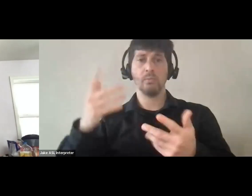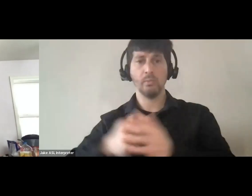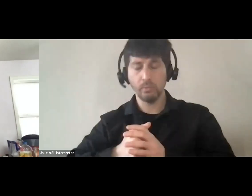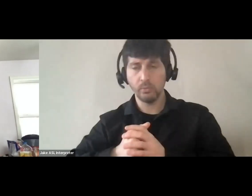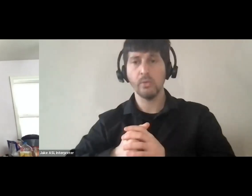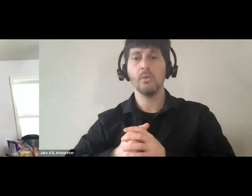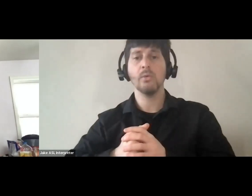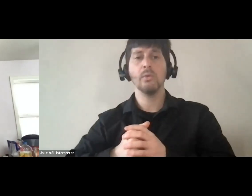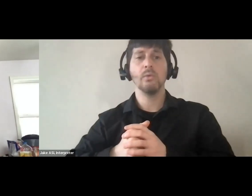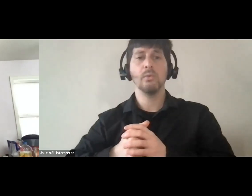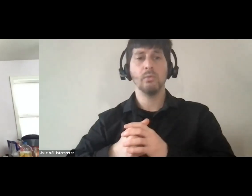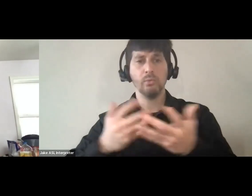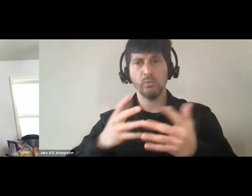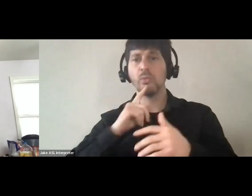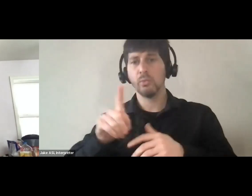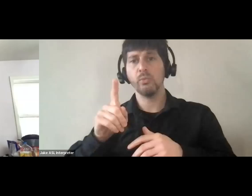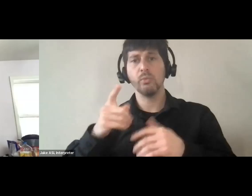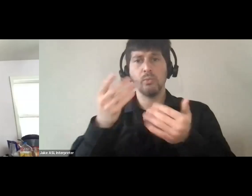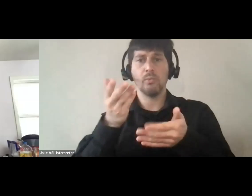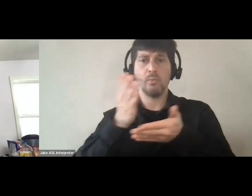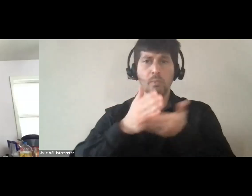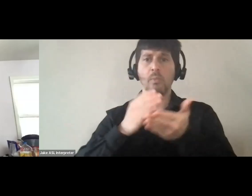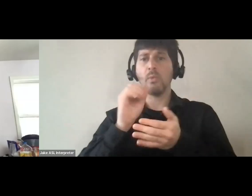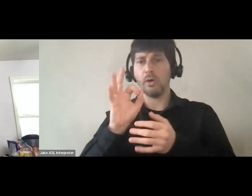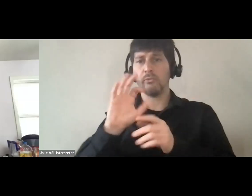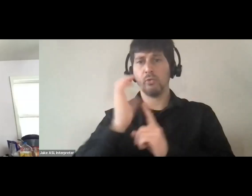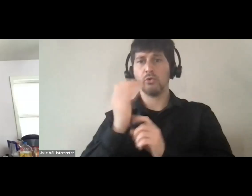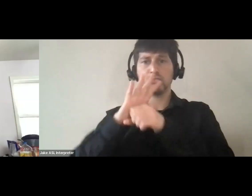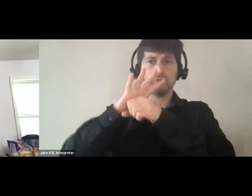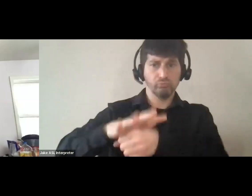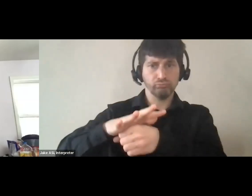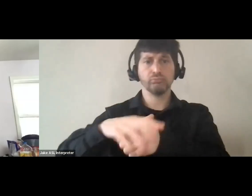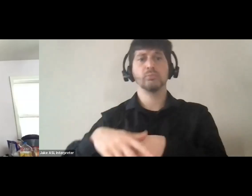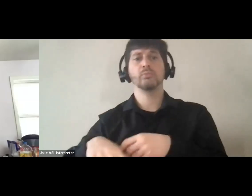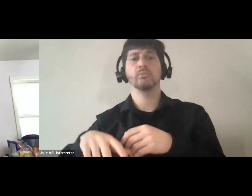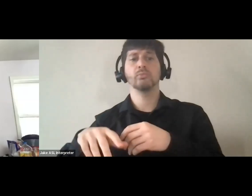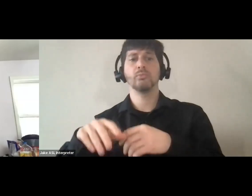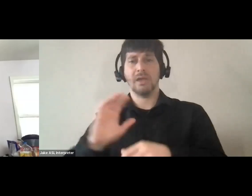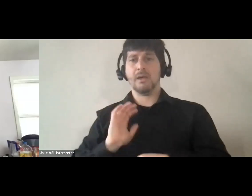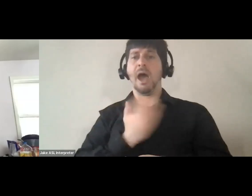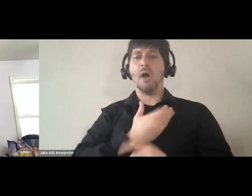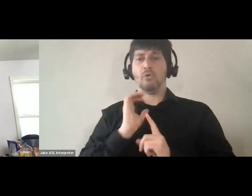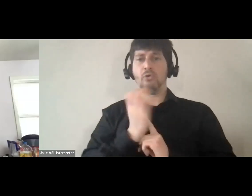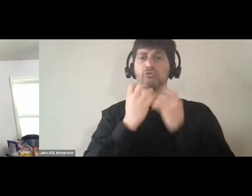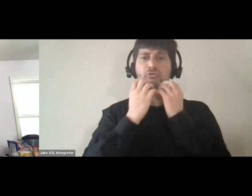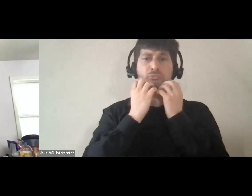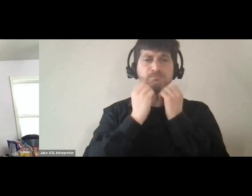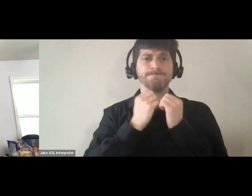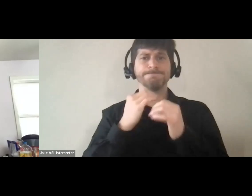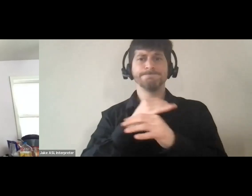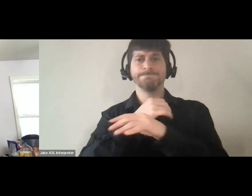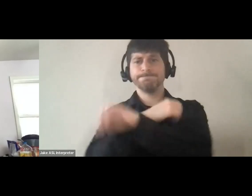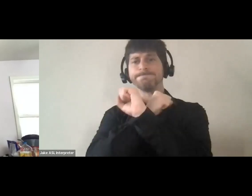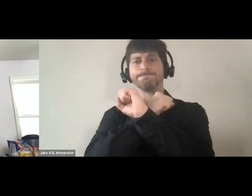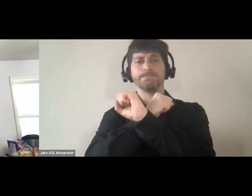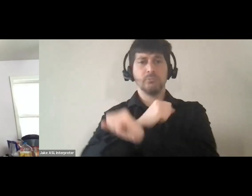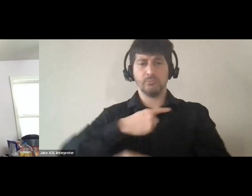One of the things is we are often kept at home.